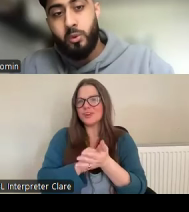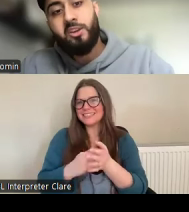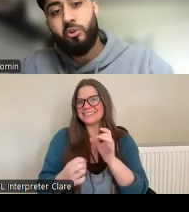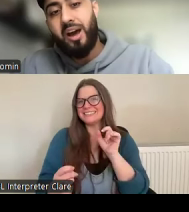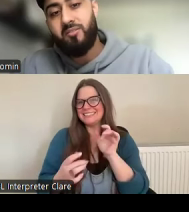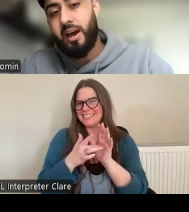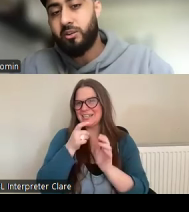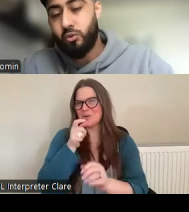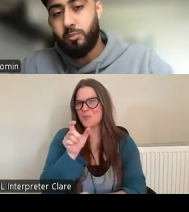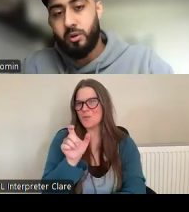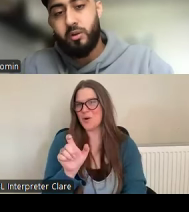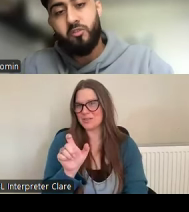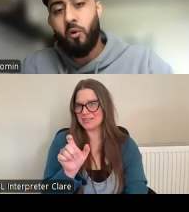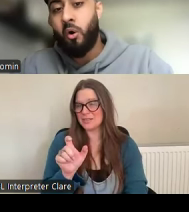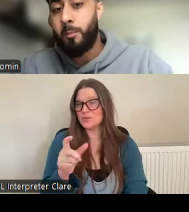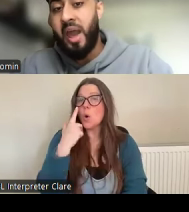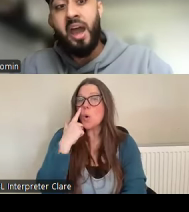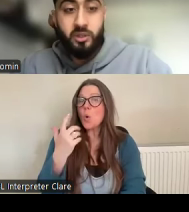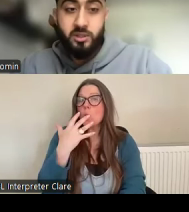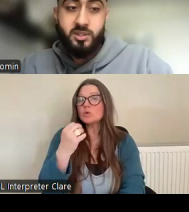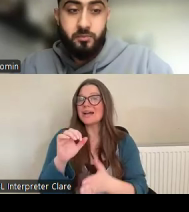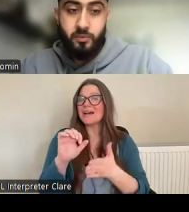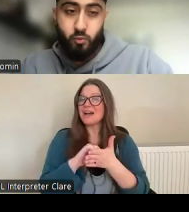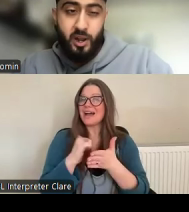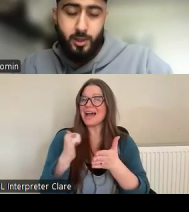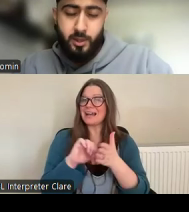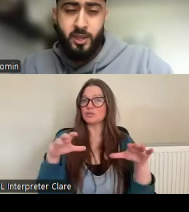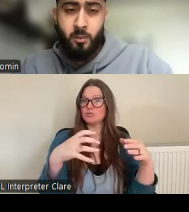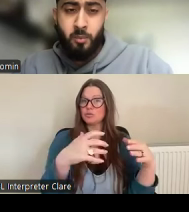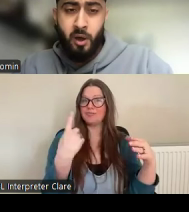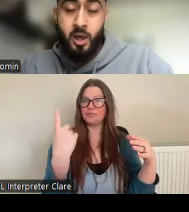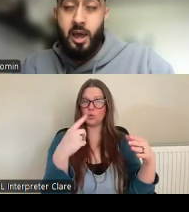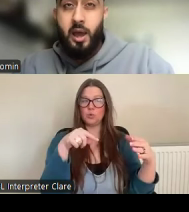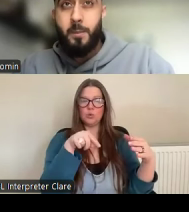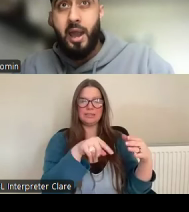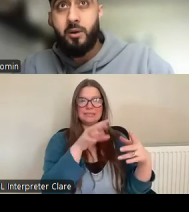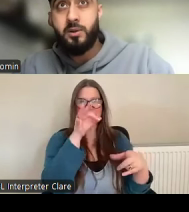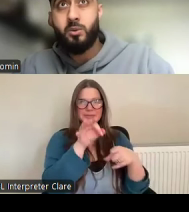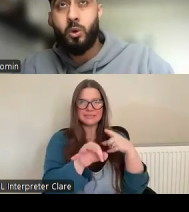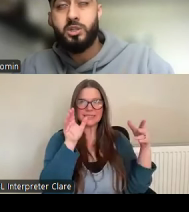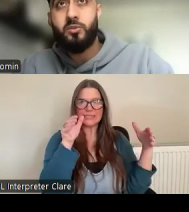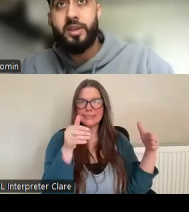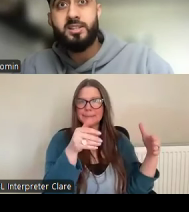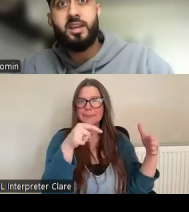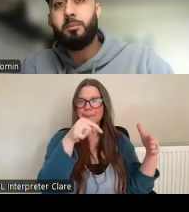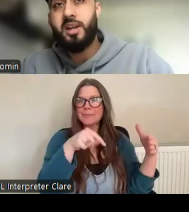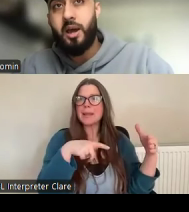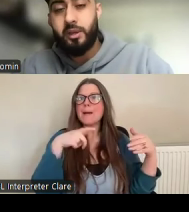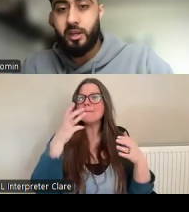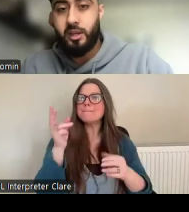We could have an ad group for parents, and think about parents and what sort of things they'd be typing in